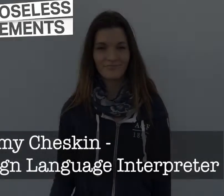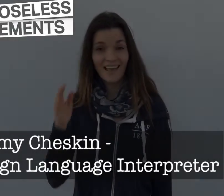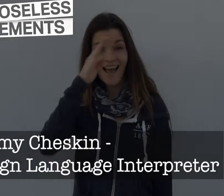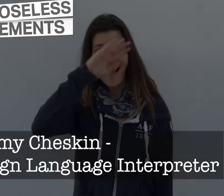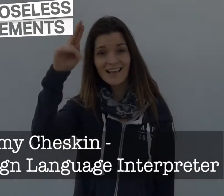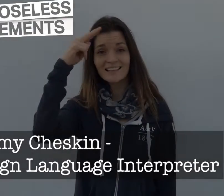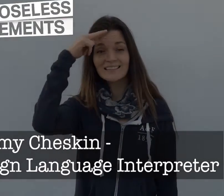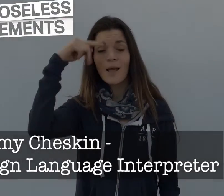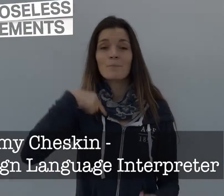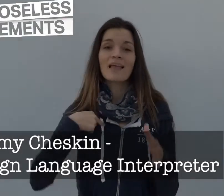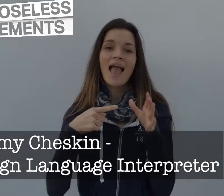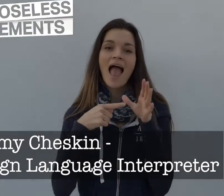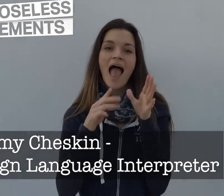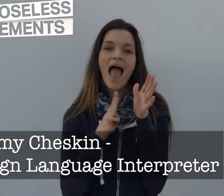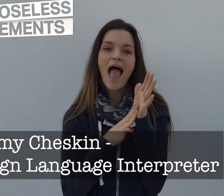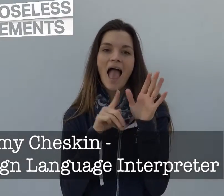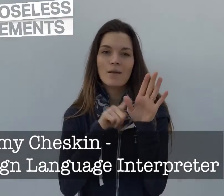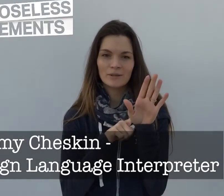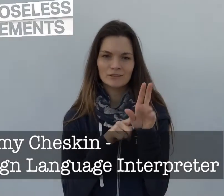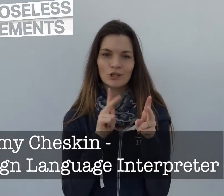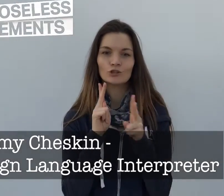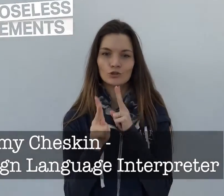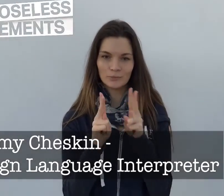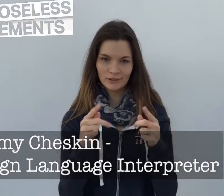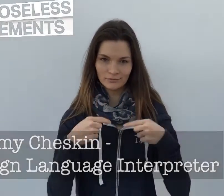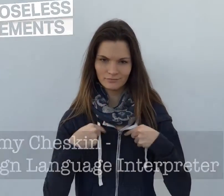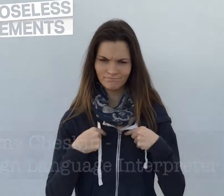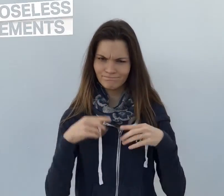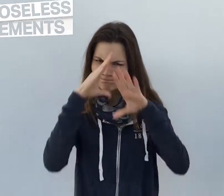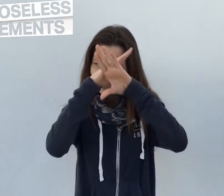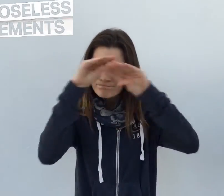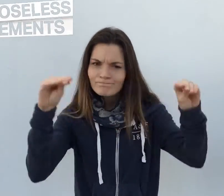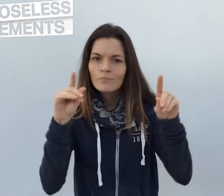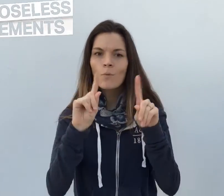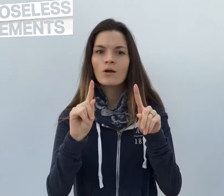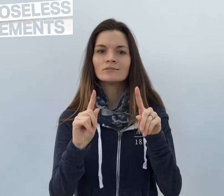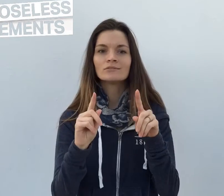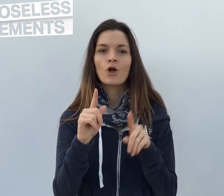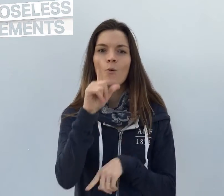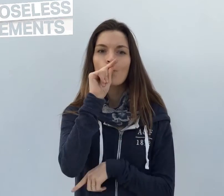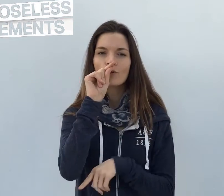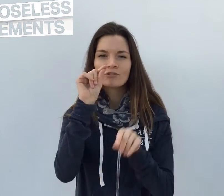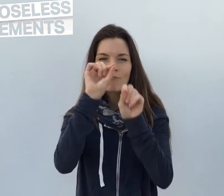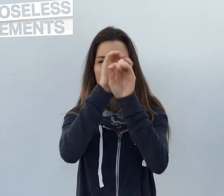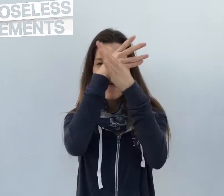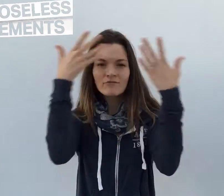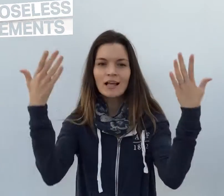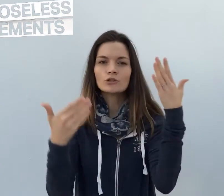Hi I'm Amy and I'm the BSL interpreter who is currently working on a new production which is being offered